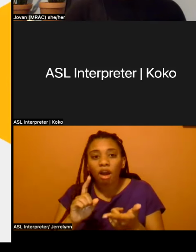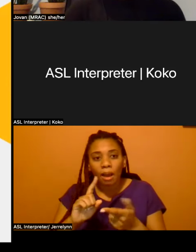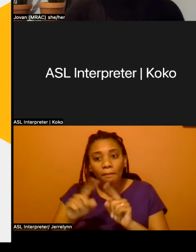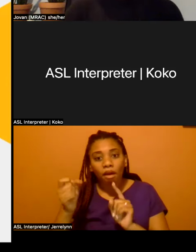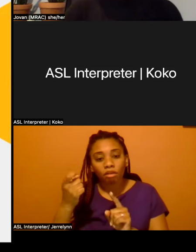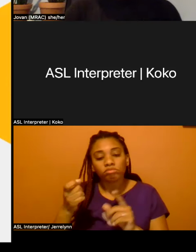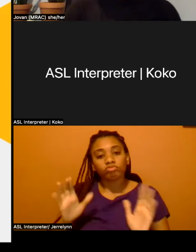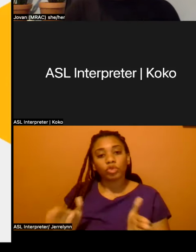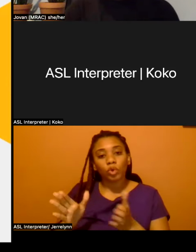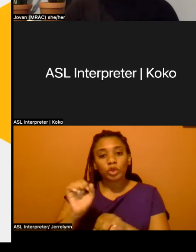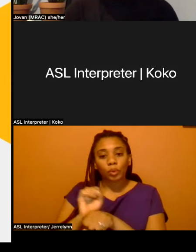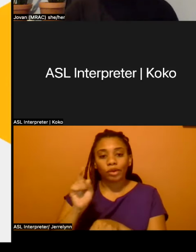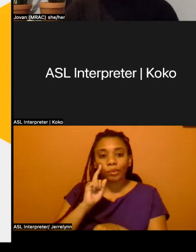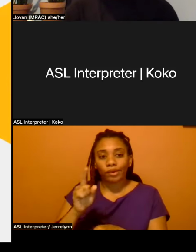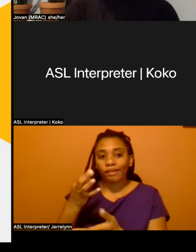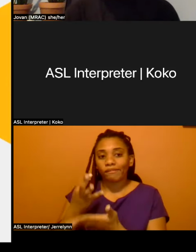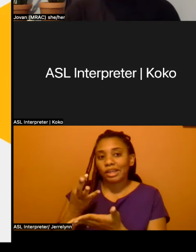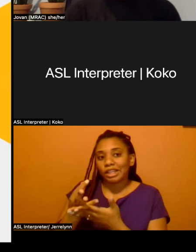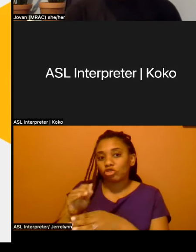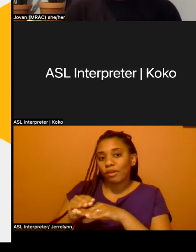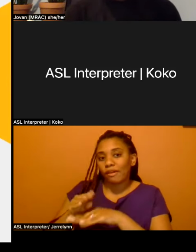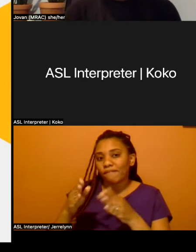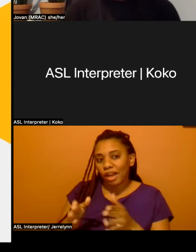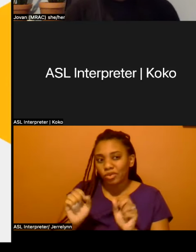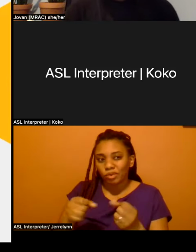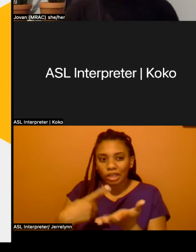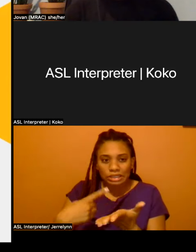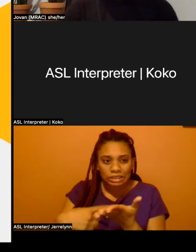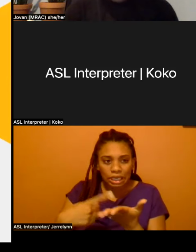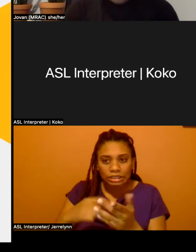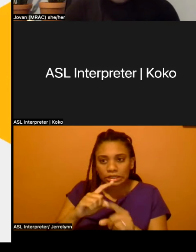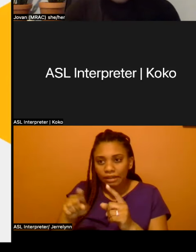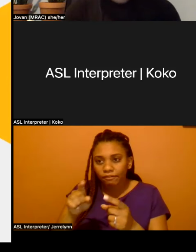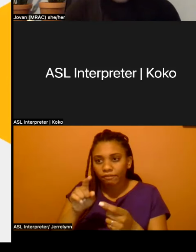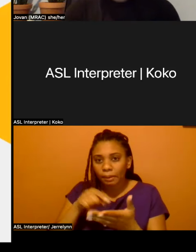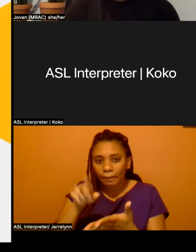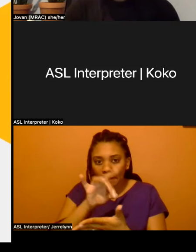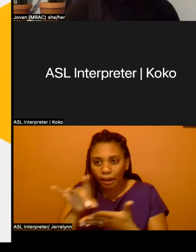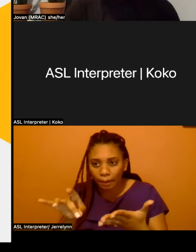to determine the payment options that's best suited for them. And again, we will have a financial advisor